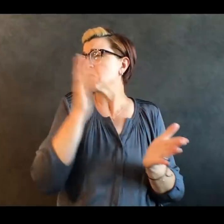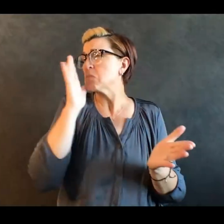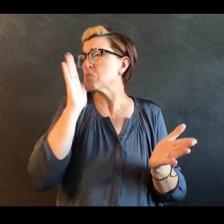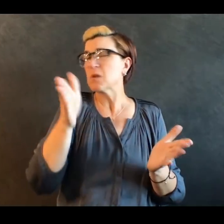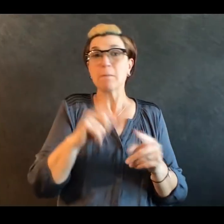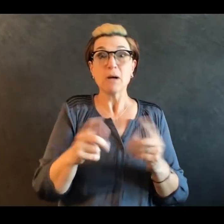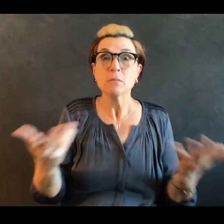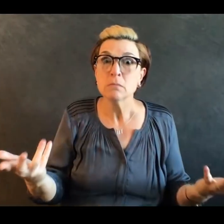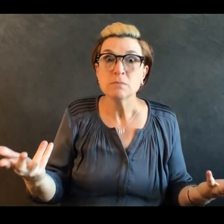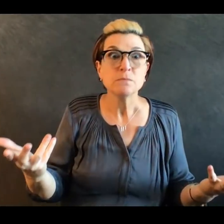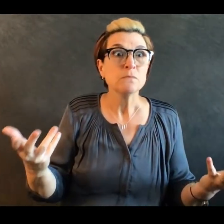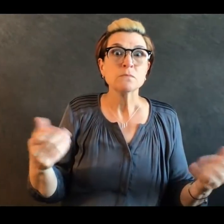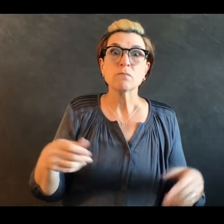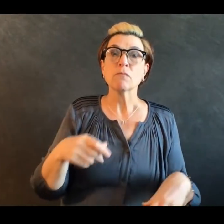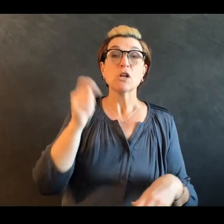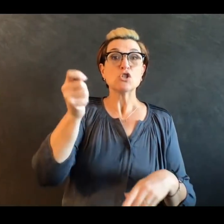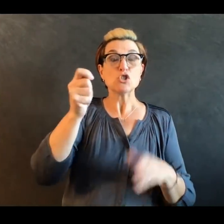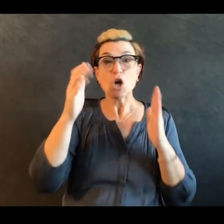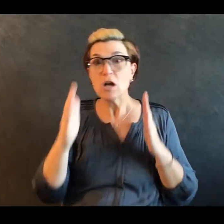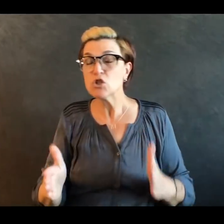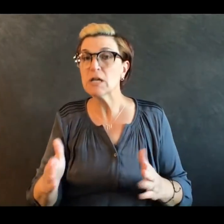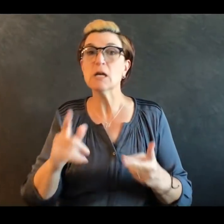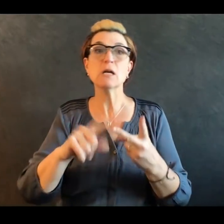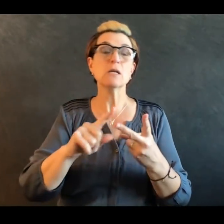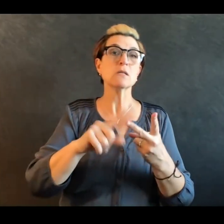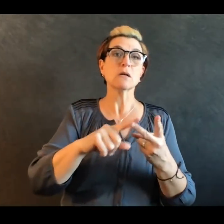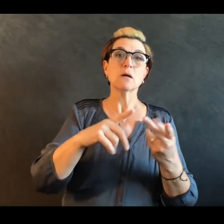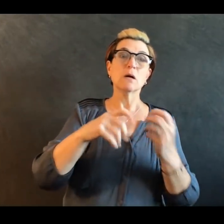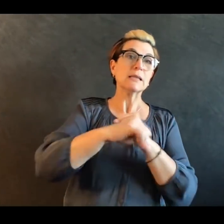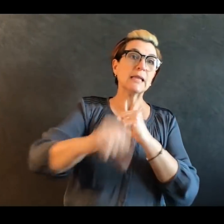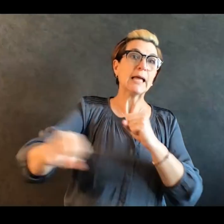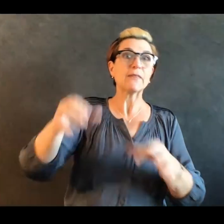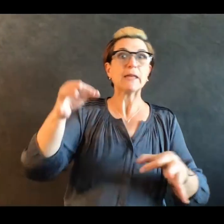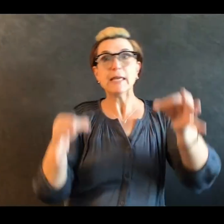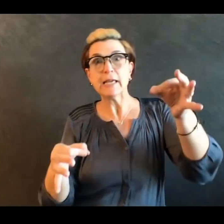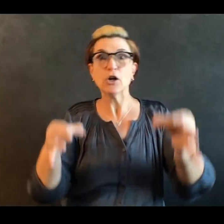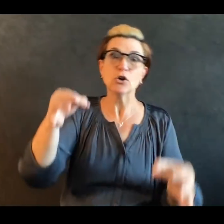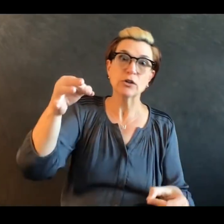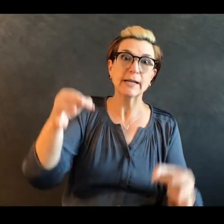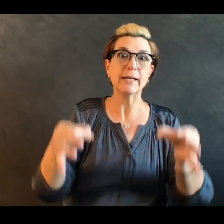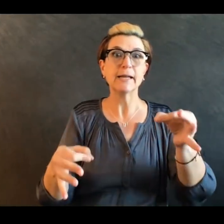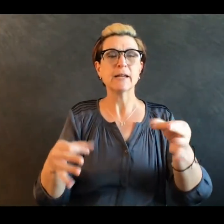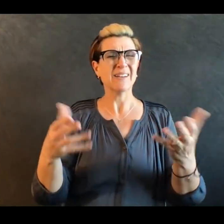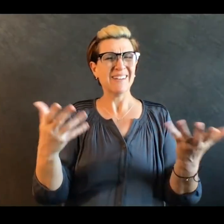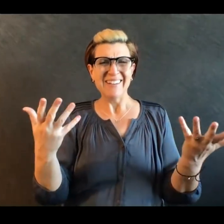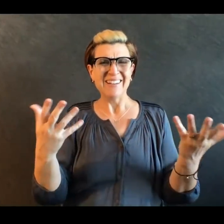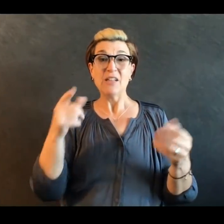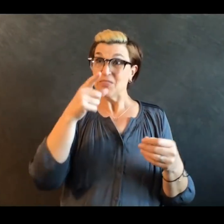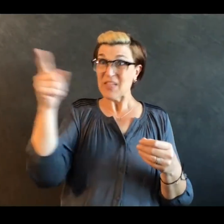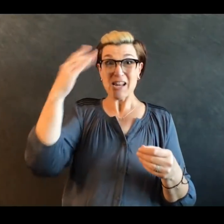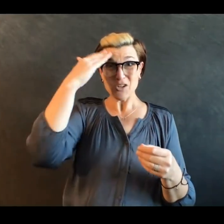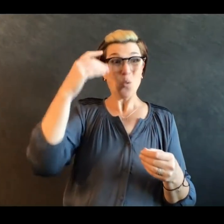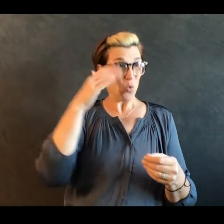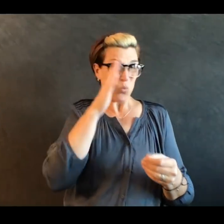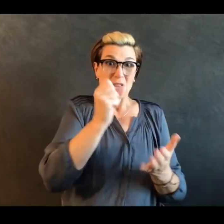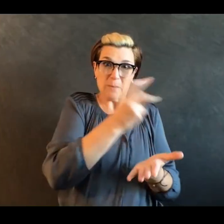and you go through lengthy hearings on judges that they know should be approved immediately and they could do it in one session one and they could do it in one